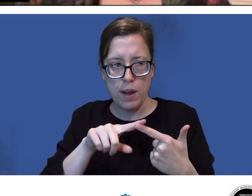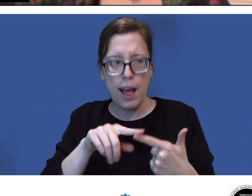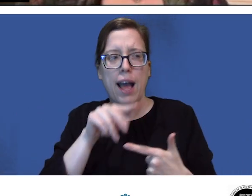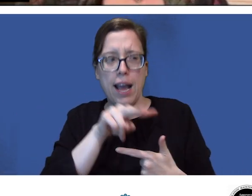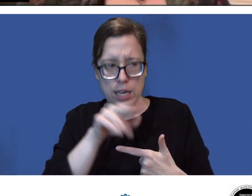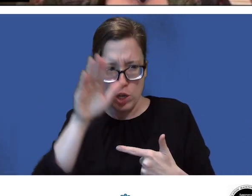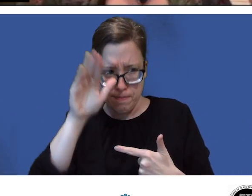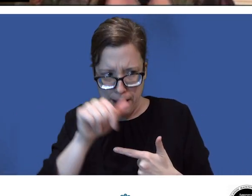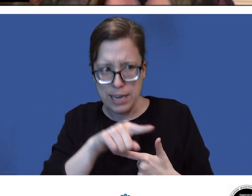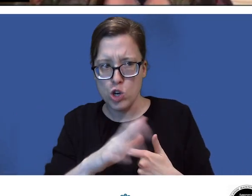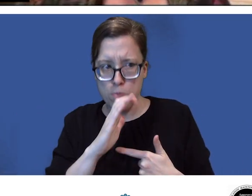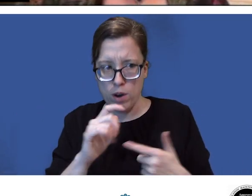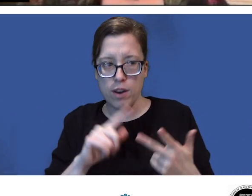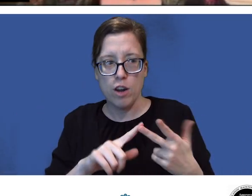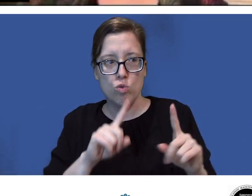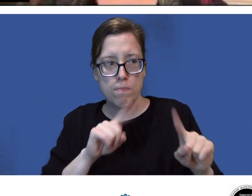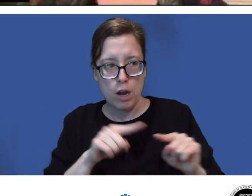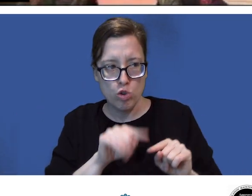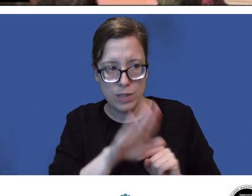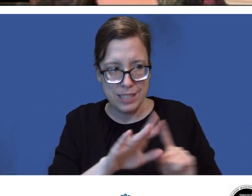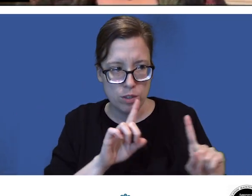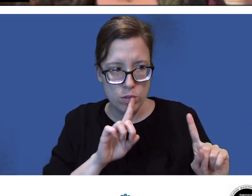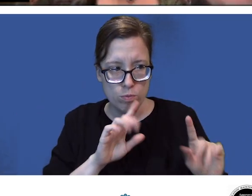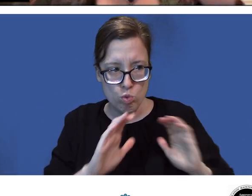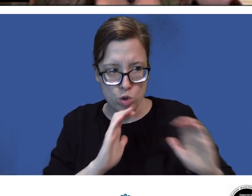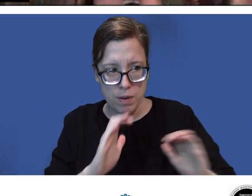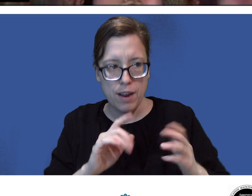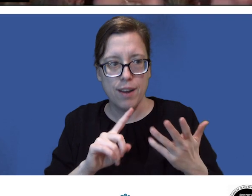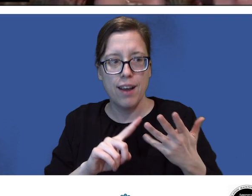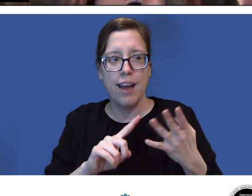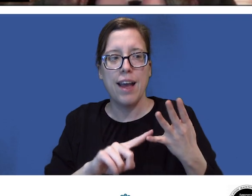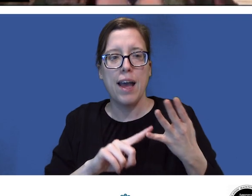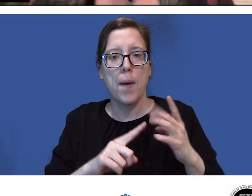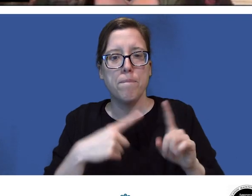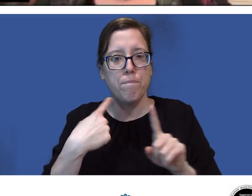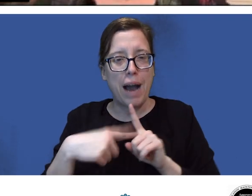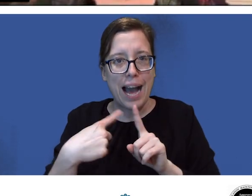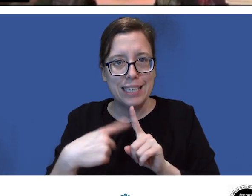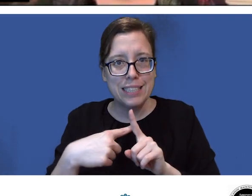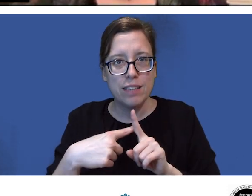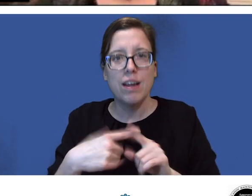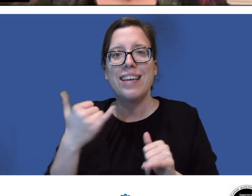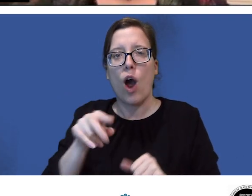You have to expect he's communicating with you. You have to be responsive to him and be positive